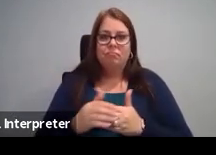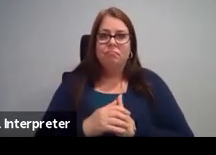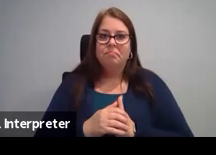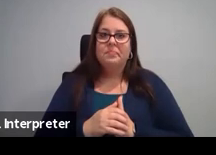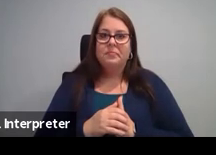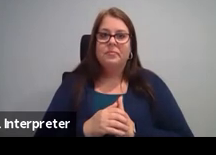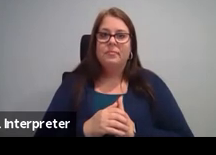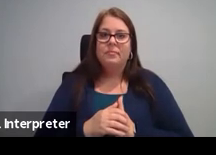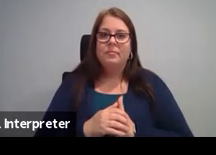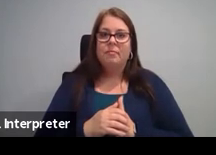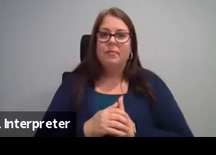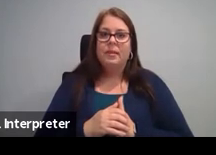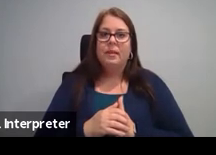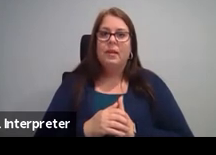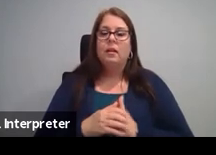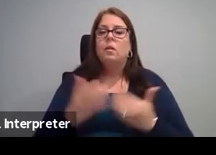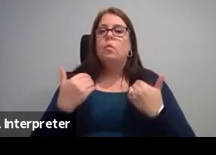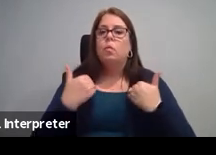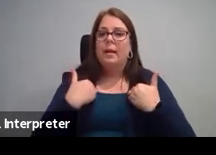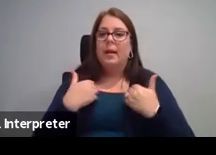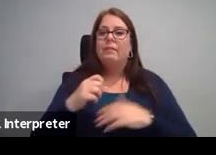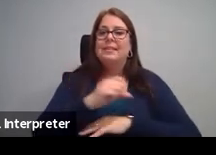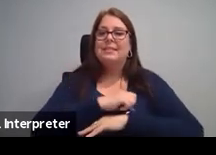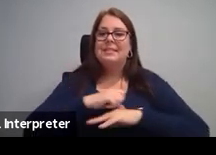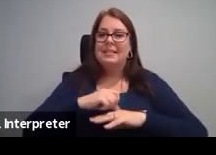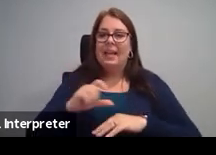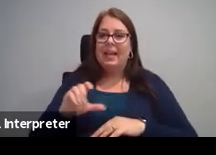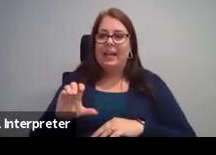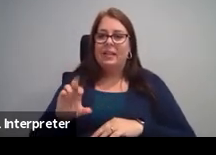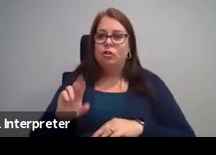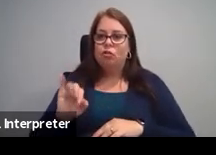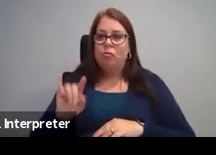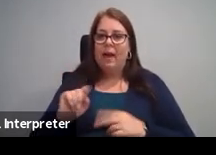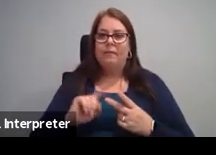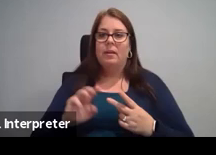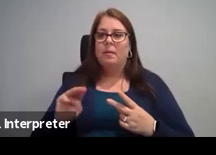Laurie Arnold: Course stage craft manufacturing digital media. I know those for some of the we haven't